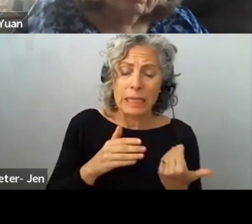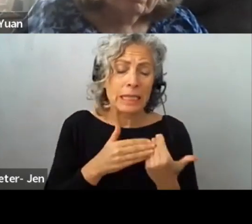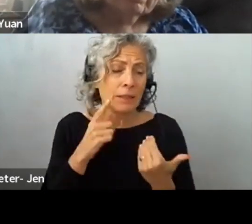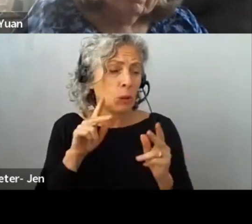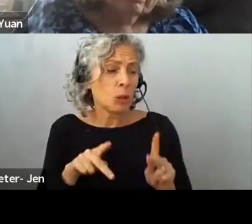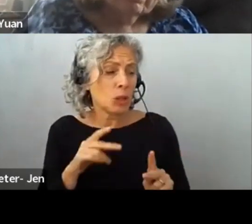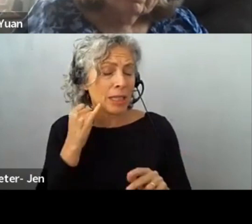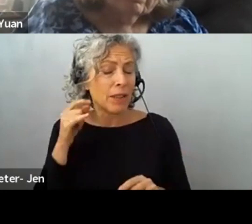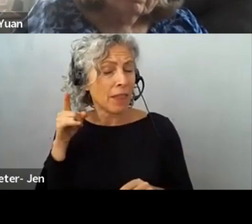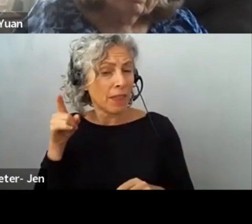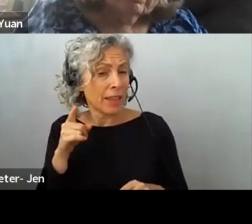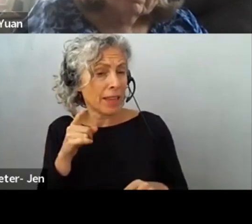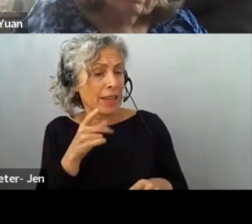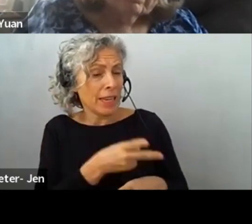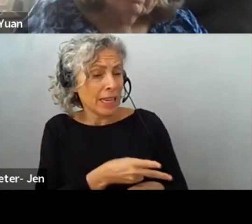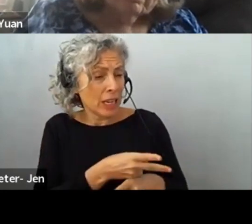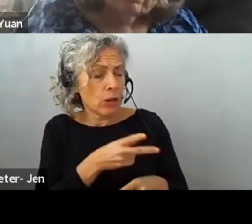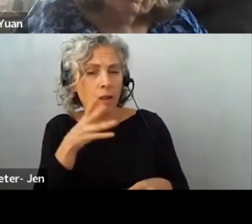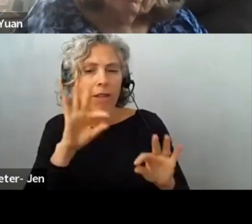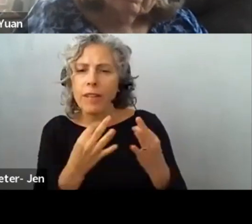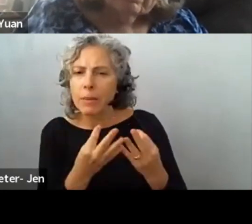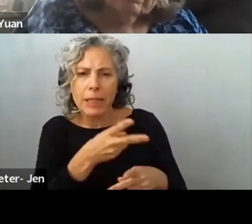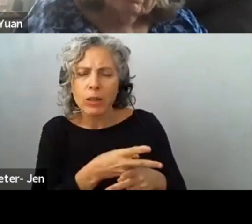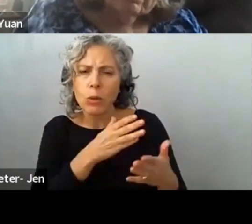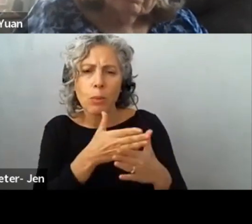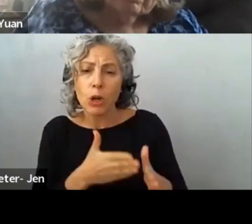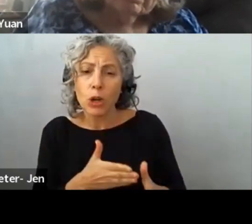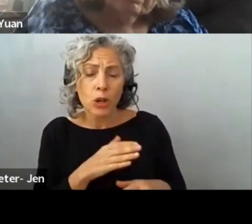a care if they're a caretaker or a family, caretaker or a partner, they could control your